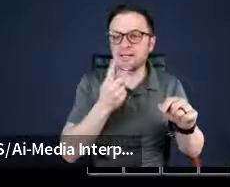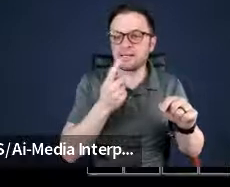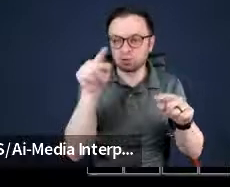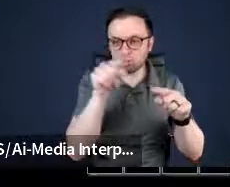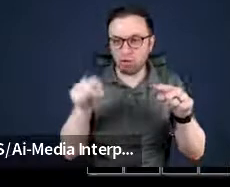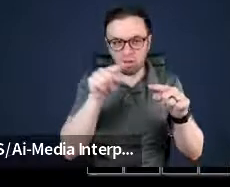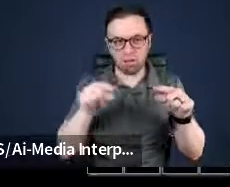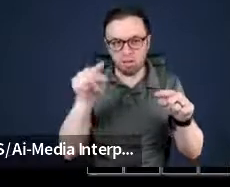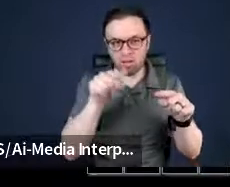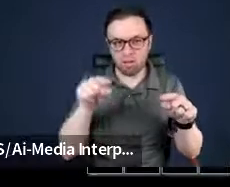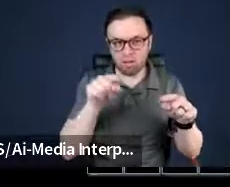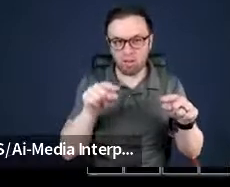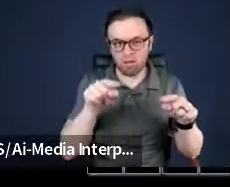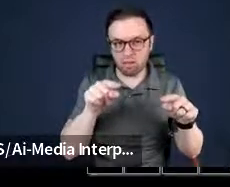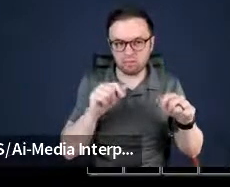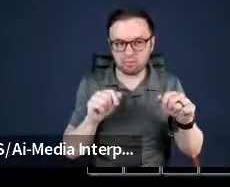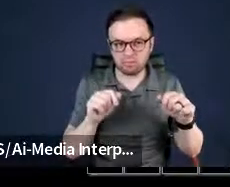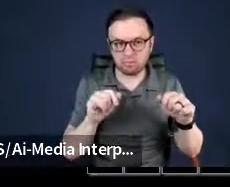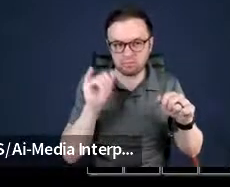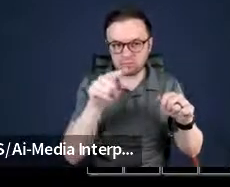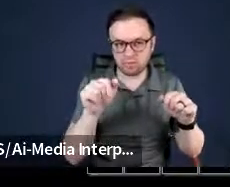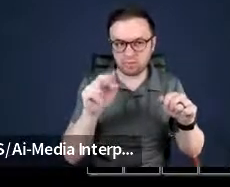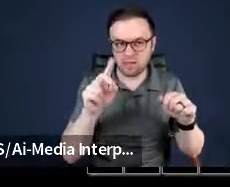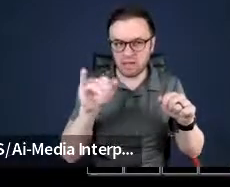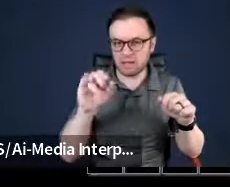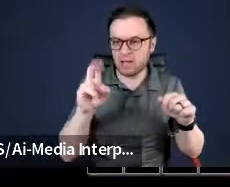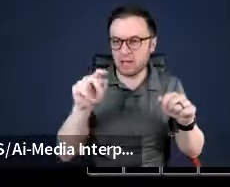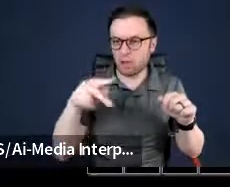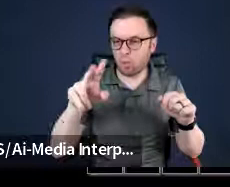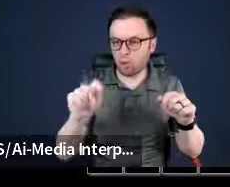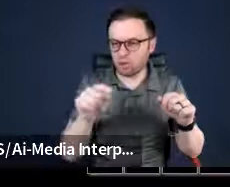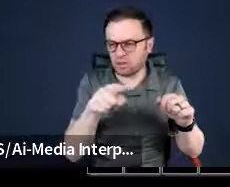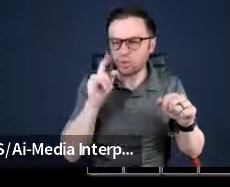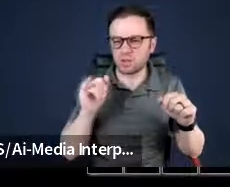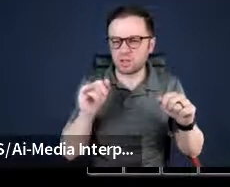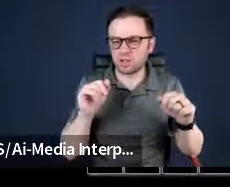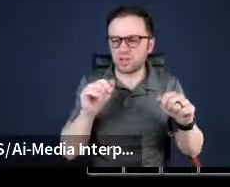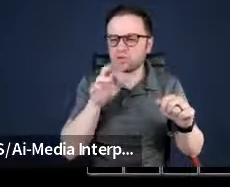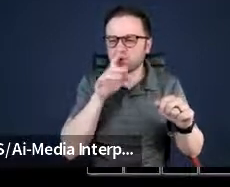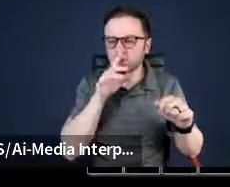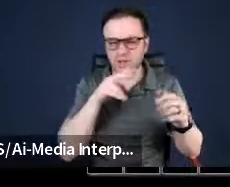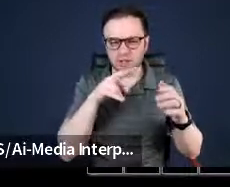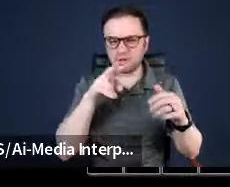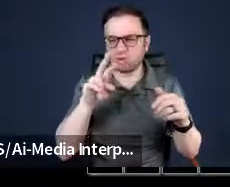We can move through the elements, you can see we have a pink circle around the icon